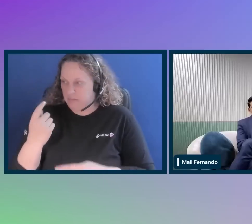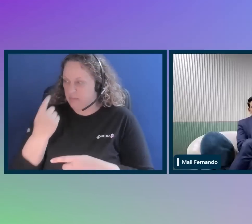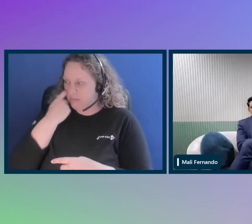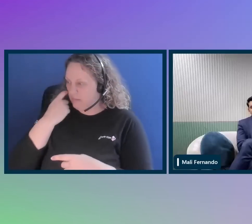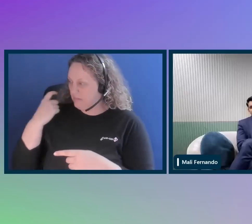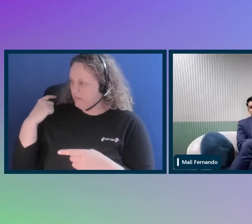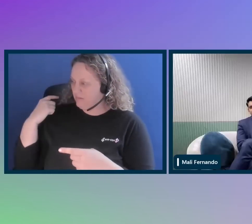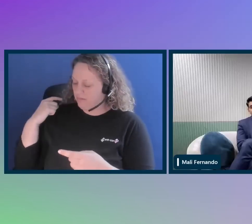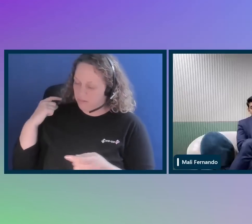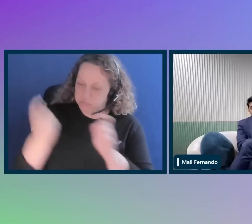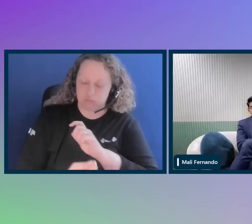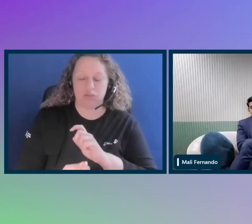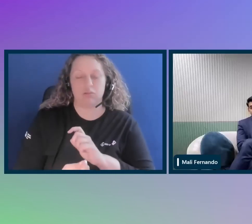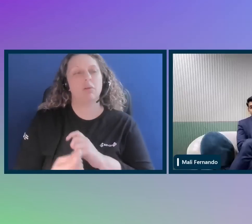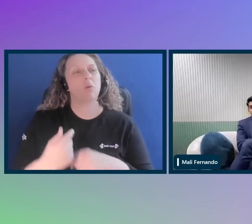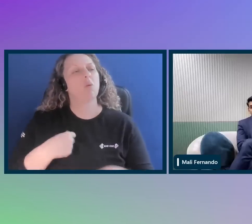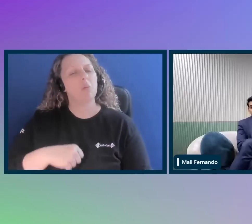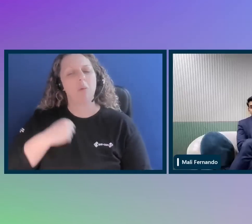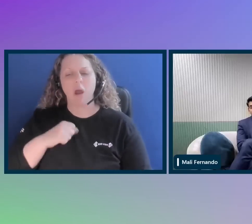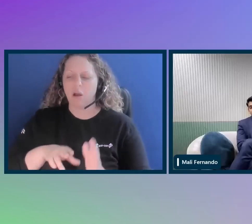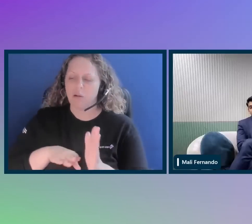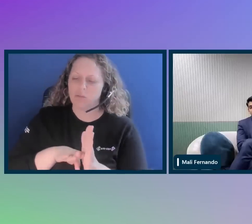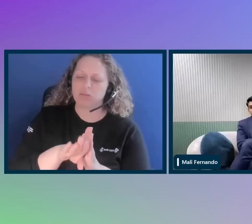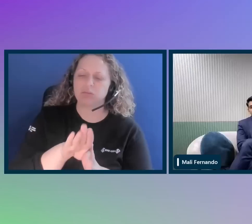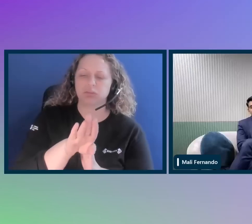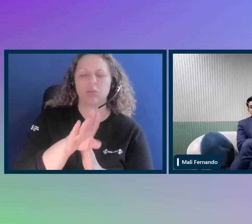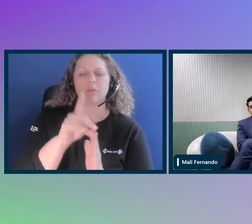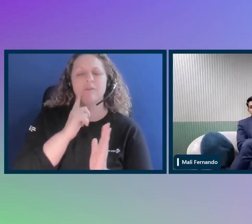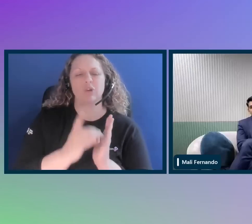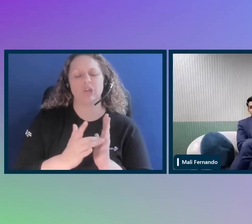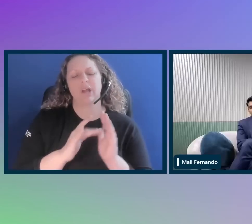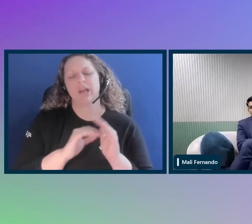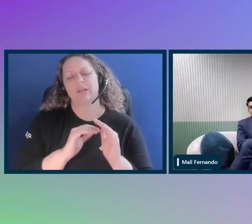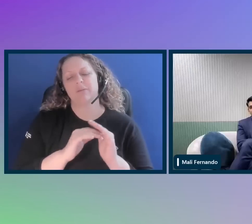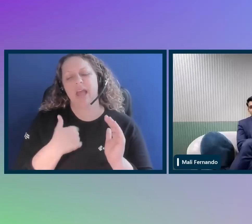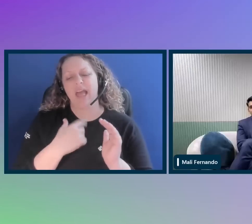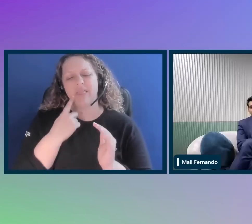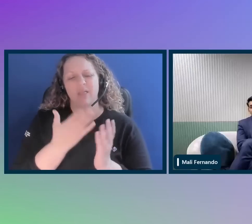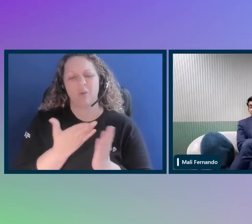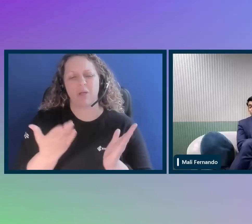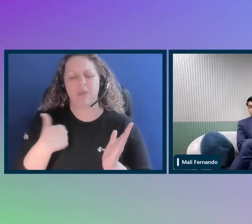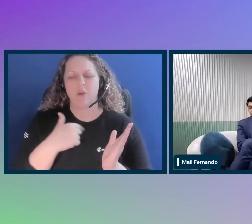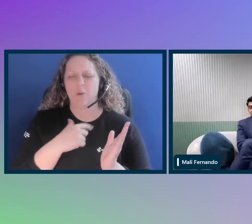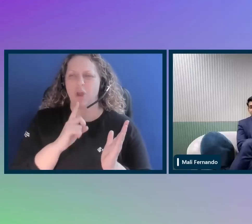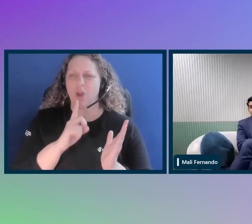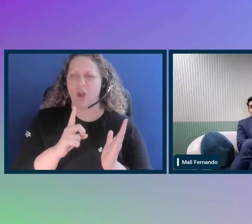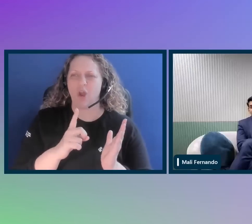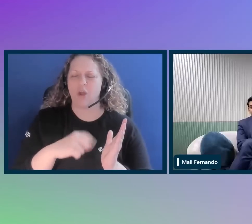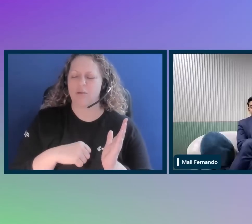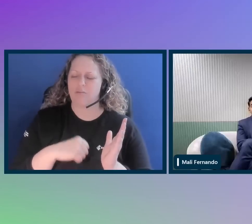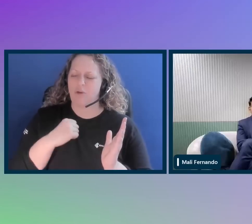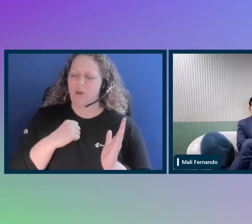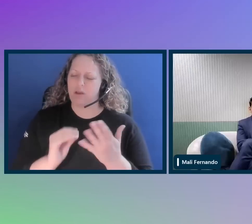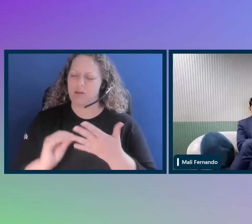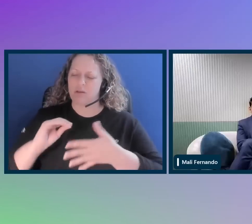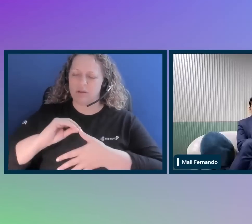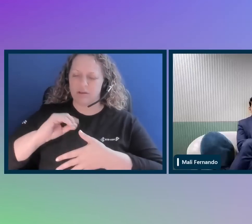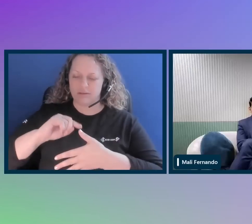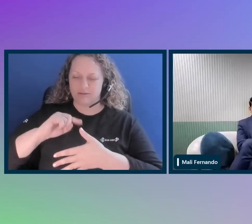of the progress we've made, particularly with regards to digital accessibility, I think the thing that we take most pride in is the change in culture.